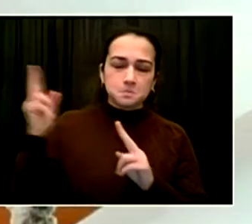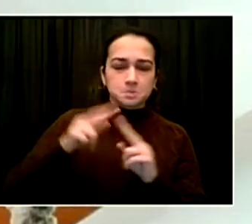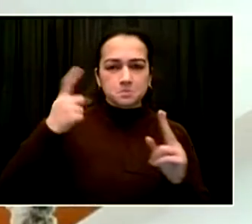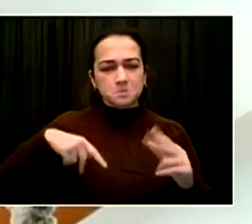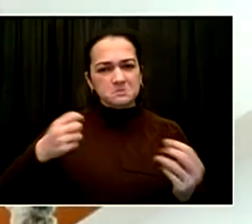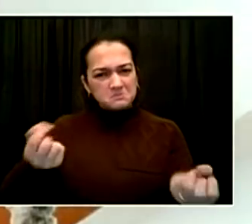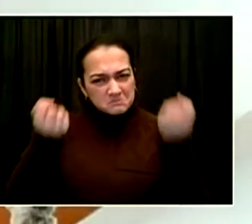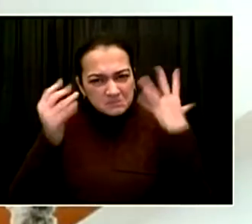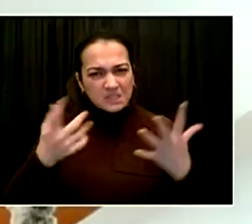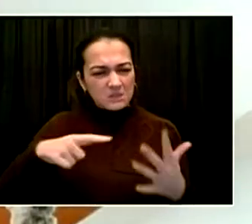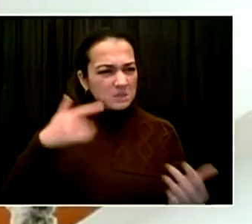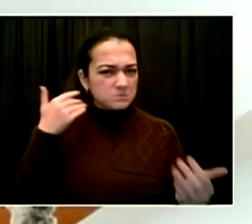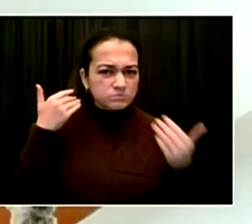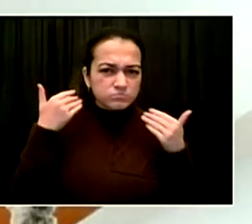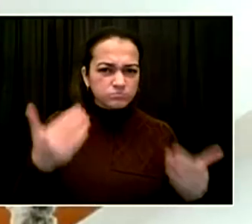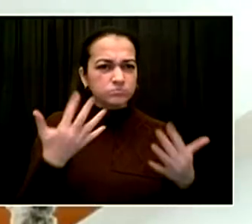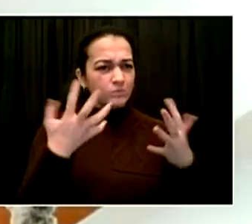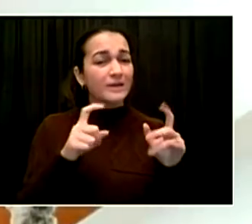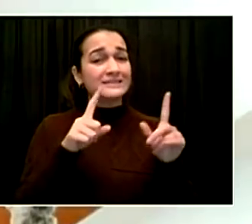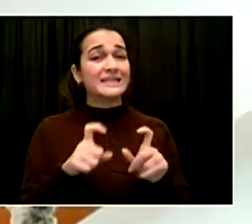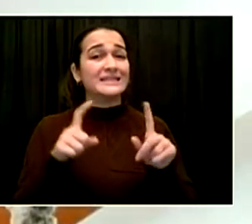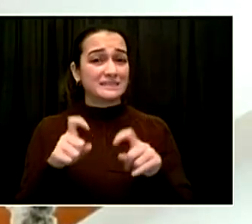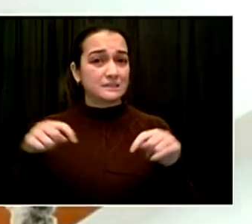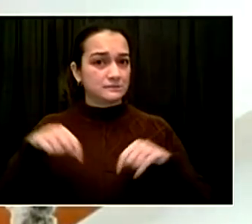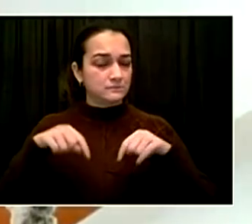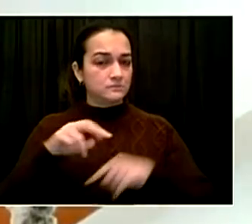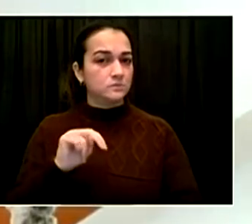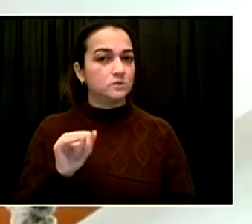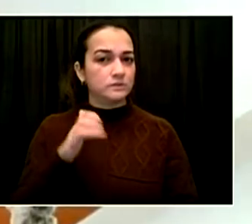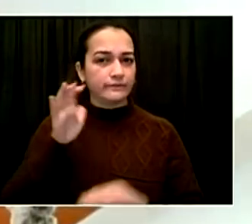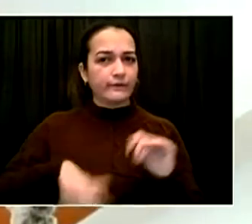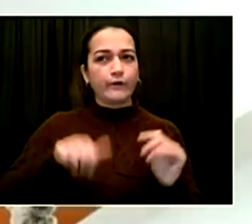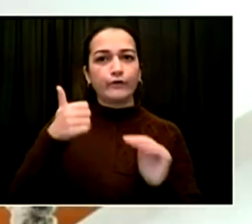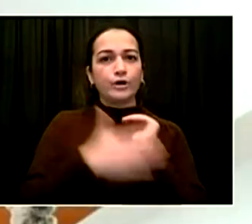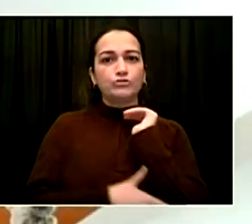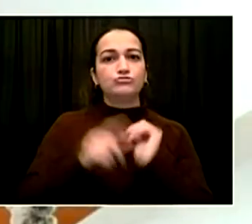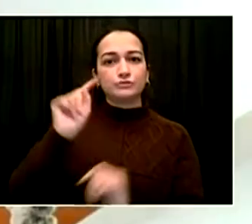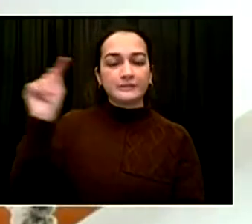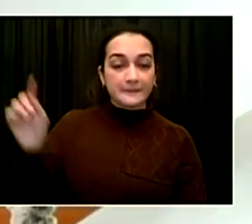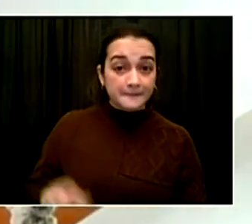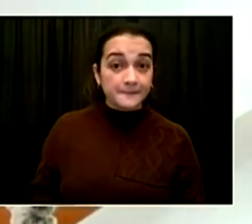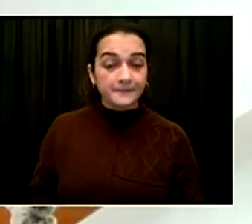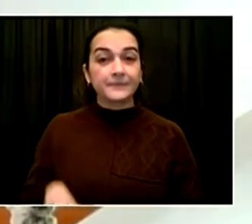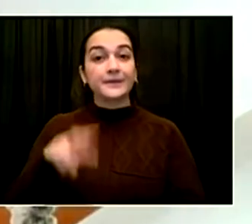DAY. IF YOU LOOK AT THAT IN PERSPECTIVE, WE HAVE BEEN DOING, AND CONTINUE TO DO MORE PER CAPITA TESTING THAN MOST ANY OTHER COUNTRY IN THE WHOLE